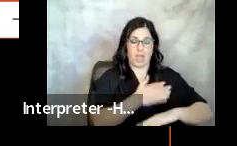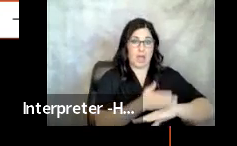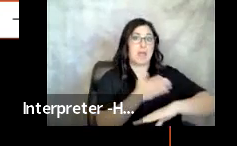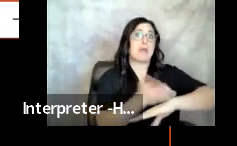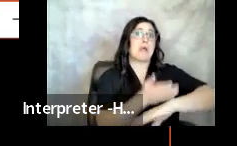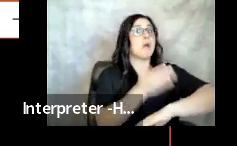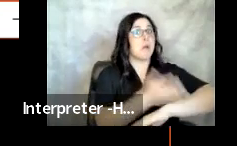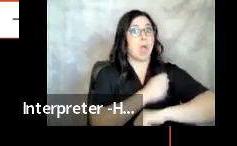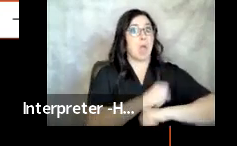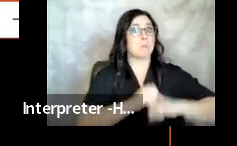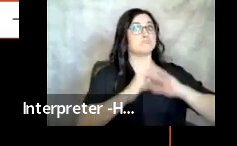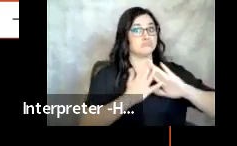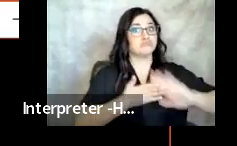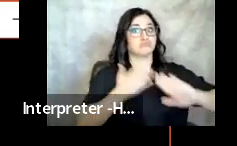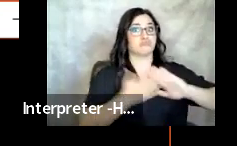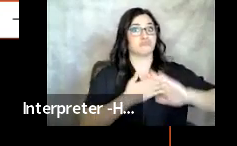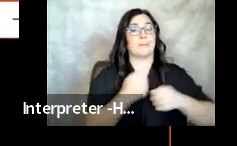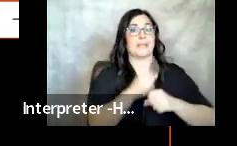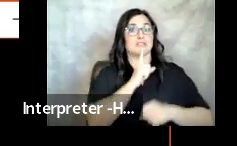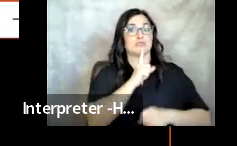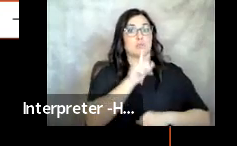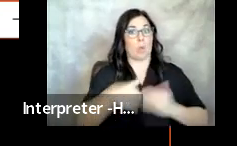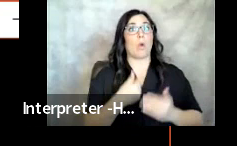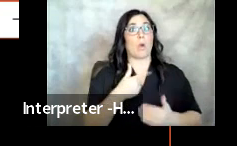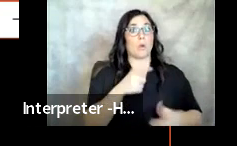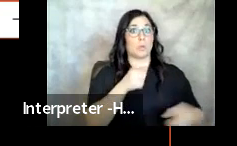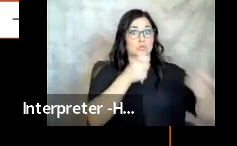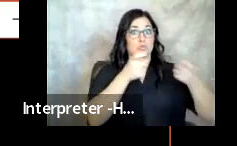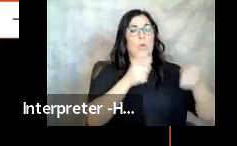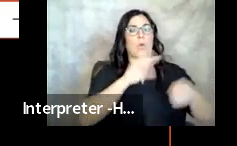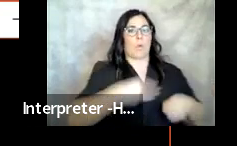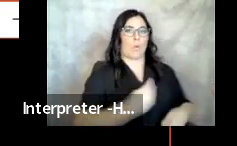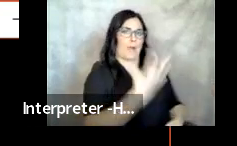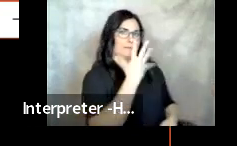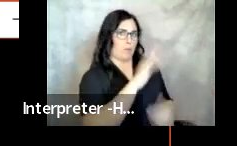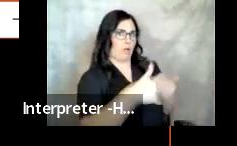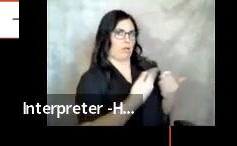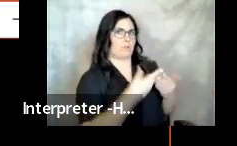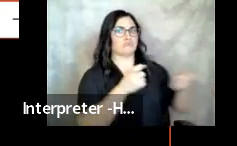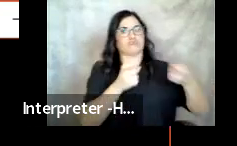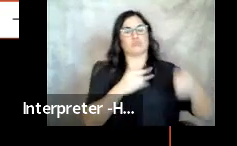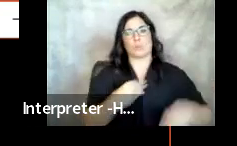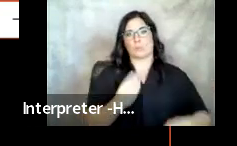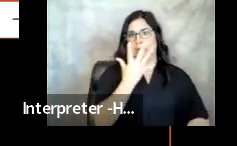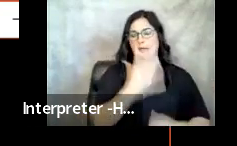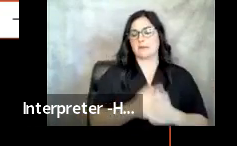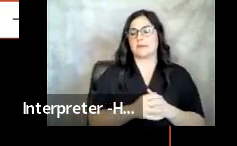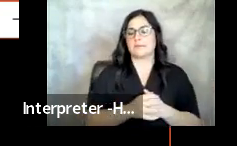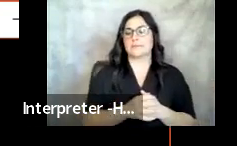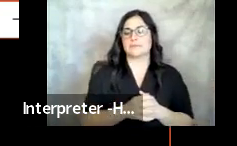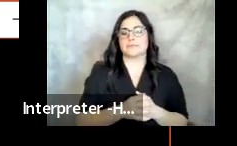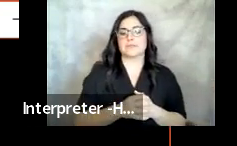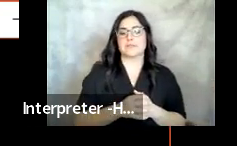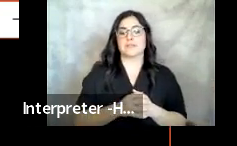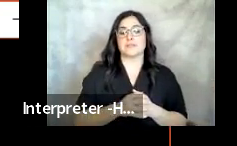Making sure that white folks. Ruled. In the South. There's a whole school of thought.